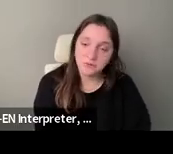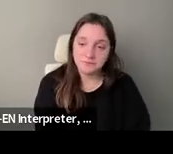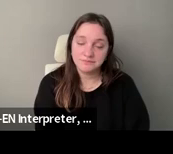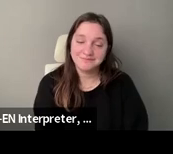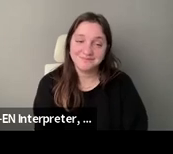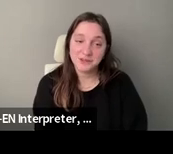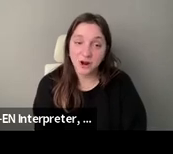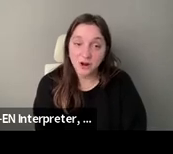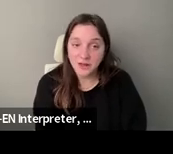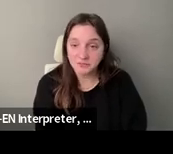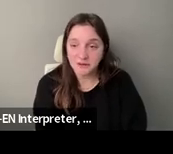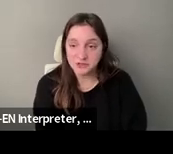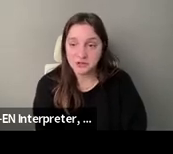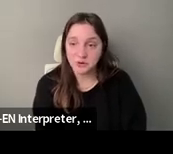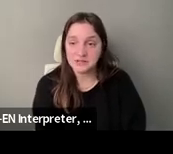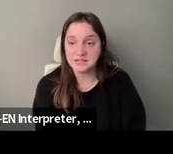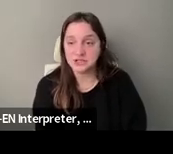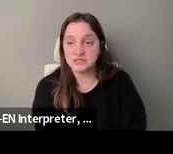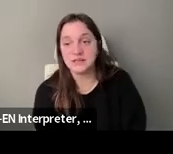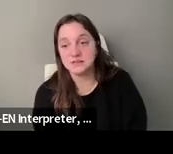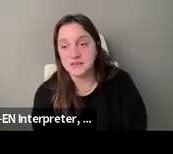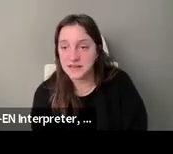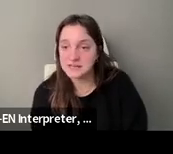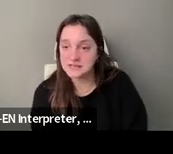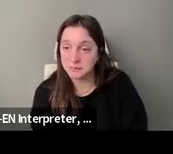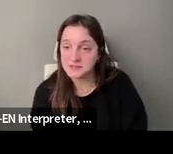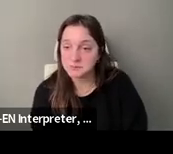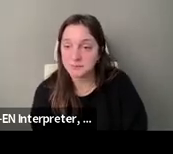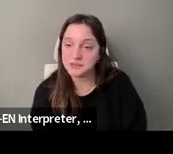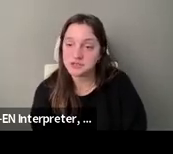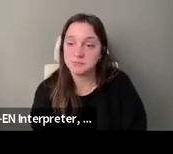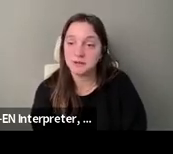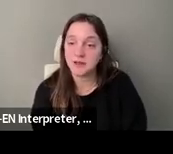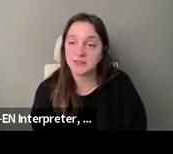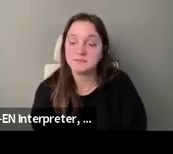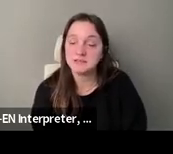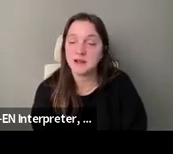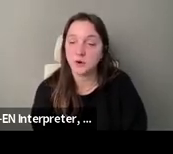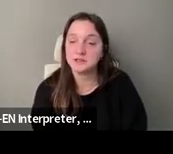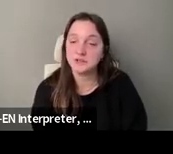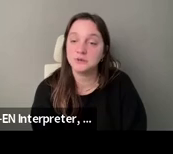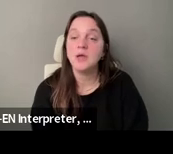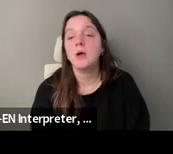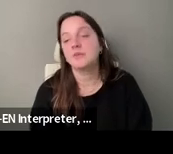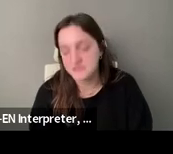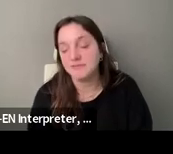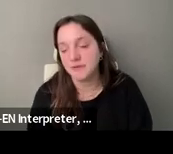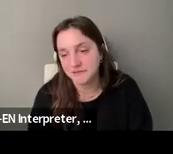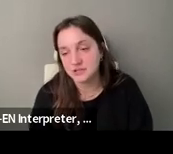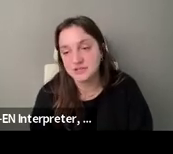to helping this population, but a lot of them did not know what to do with deaf refugees. And so that's what our work